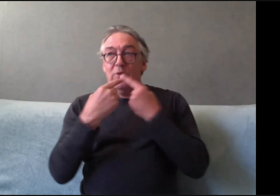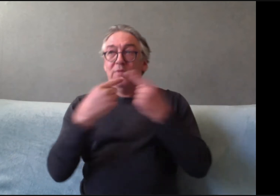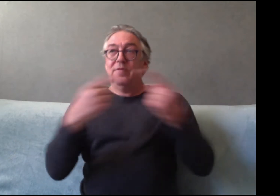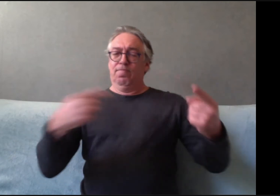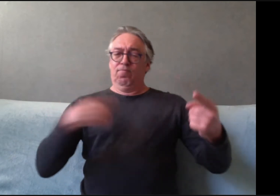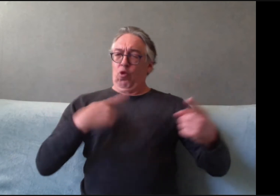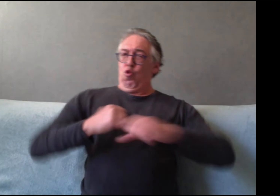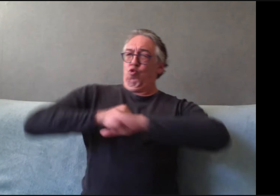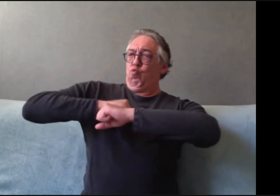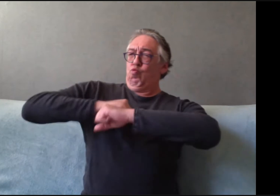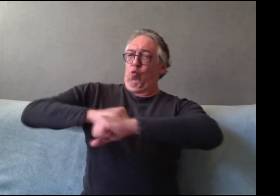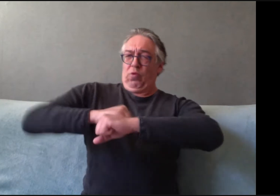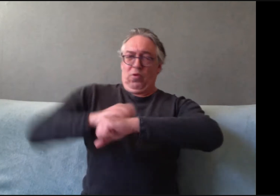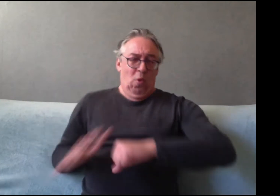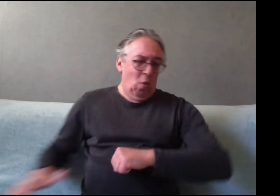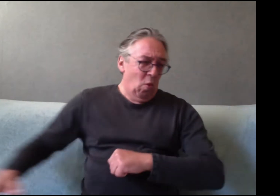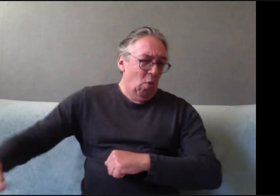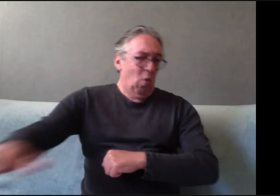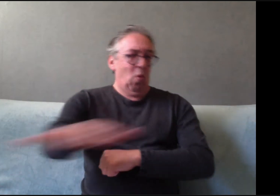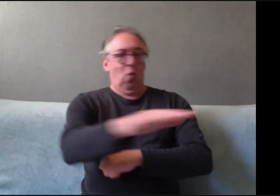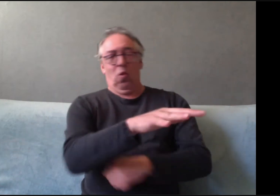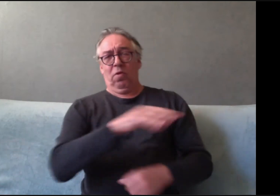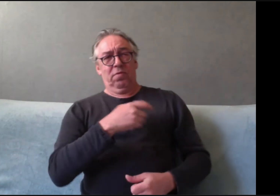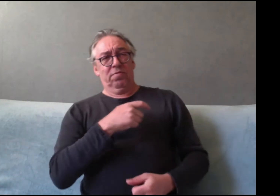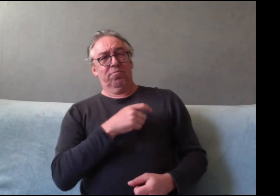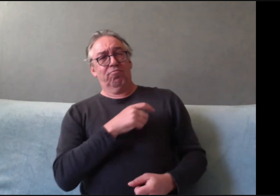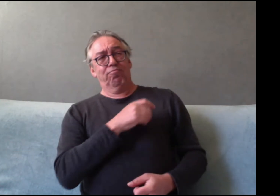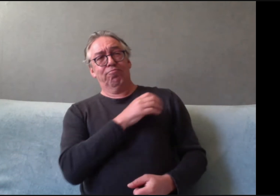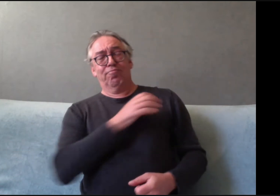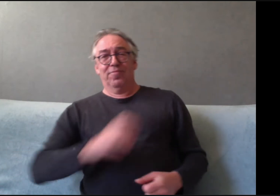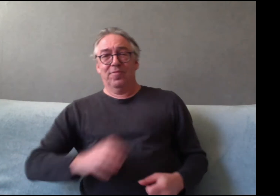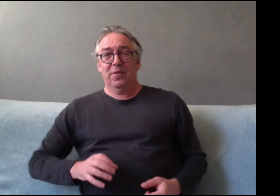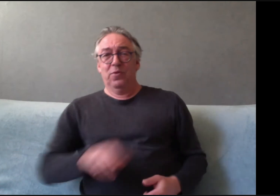whether they are persons with disabilities, aids etc., etc.